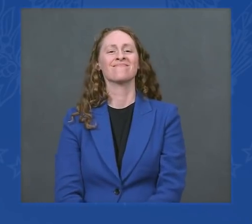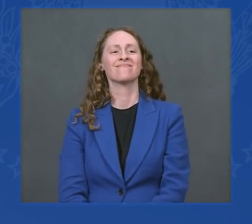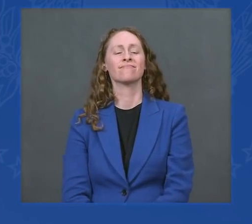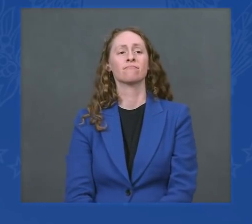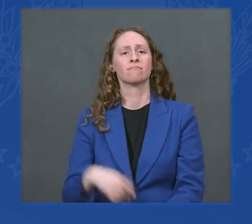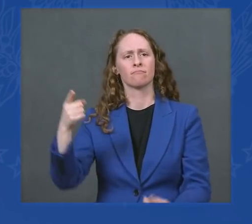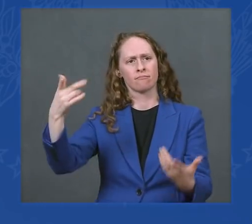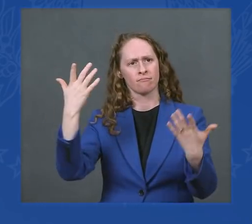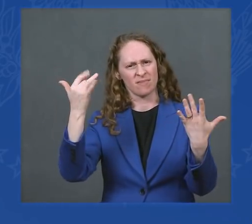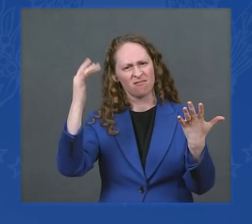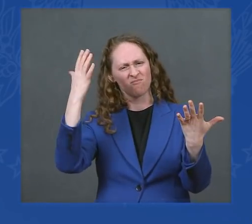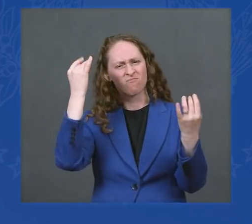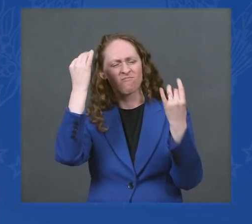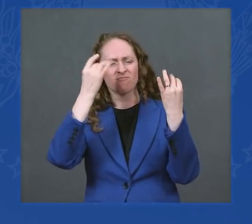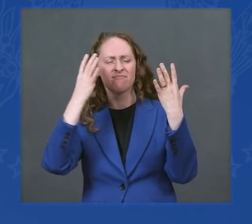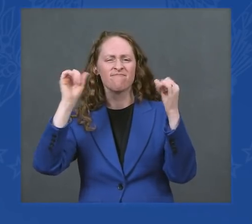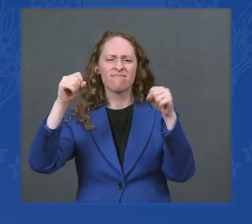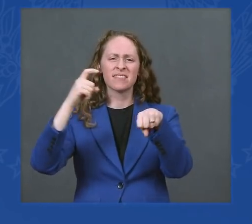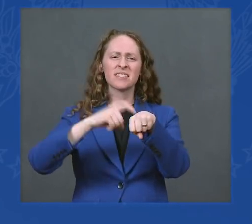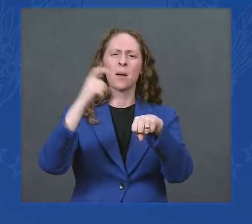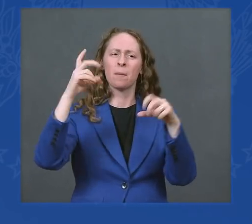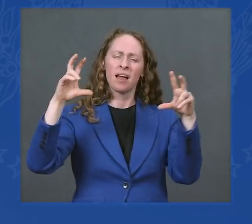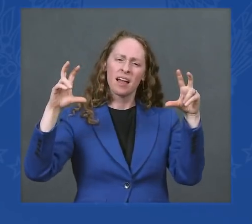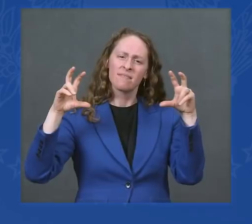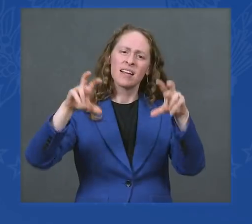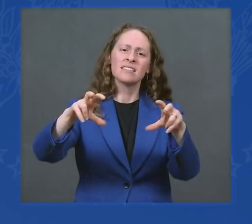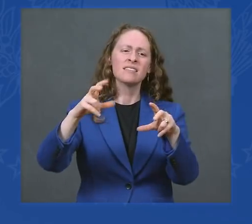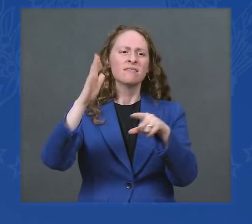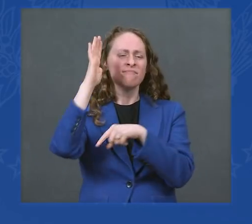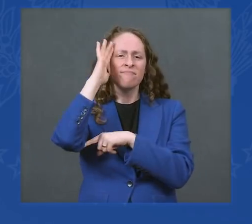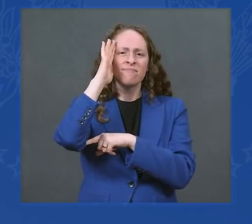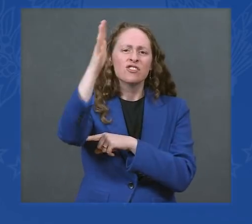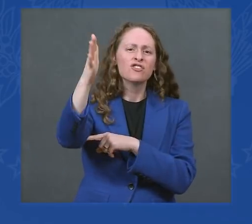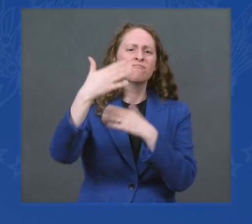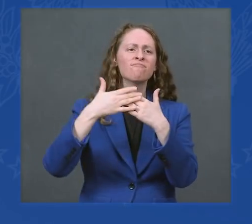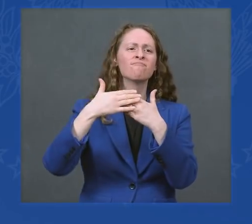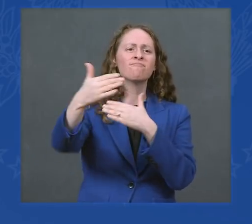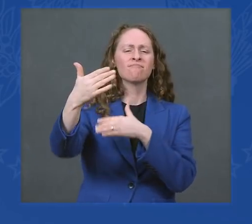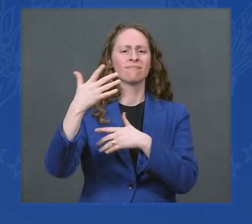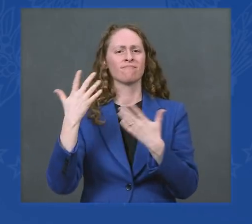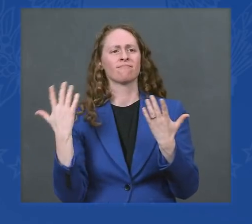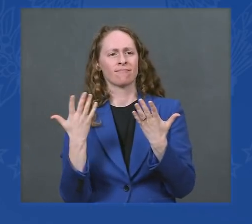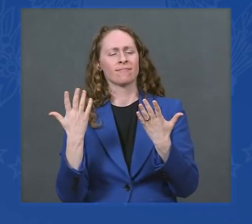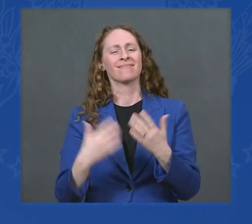that our country has incredible opportunities ahead of us, and I could not be more excited